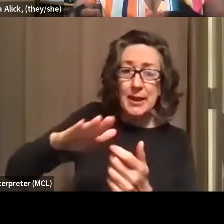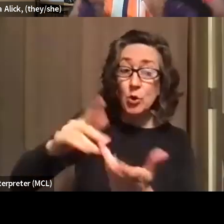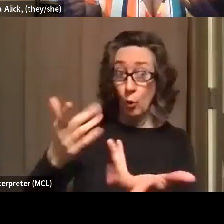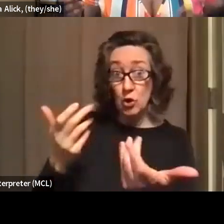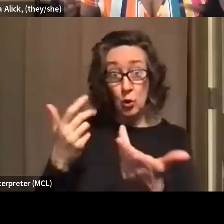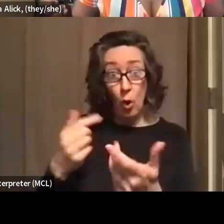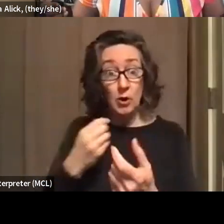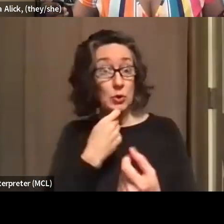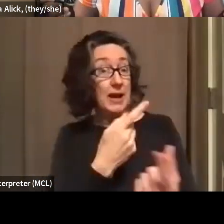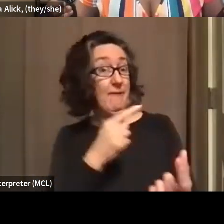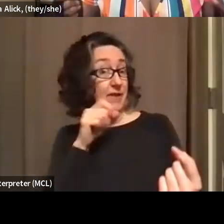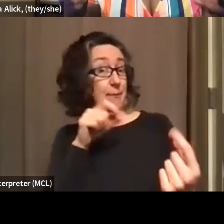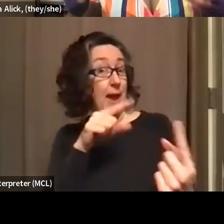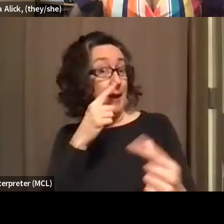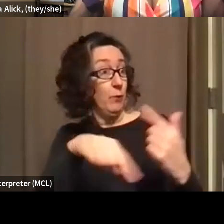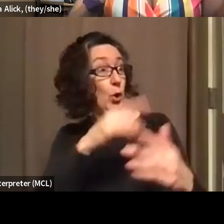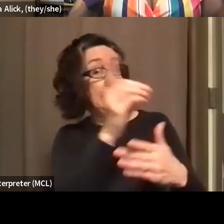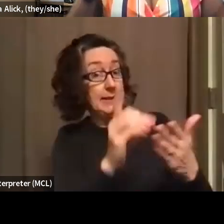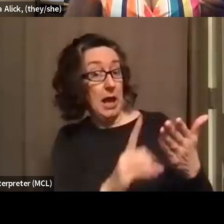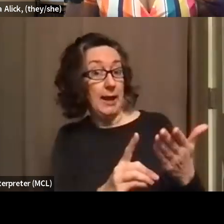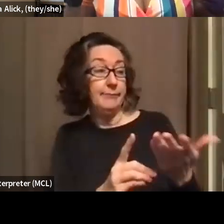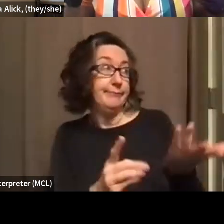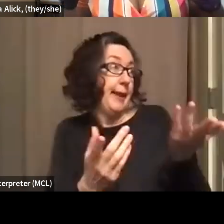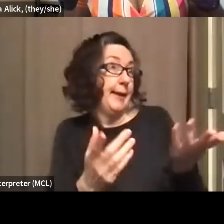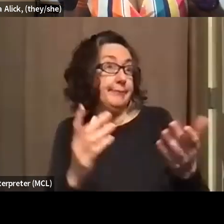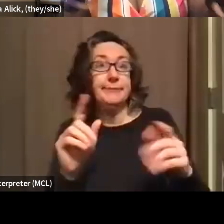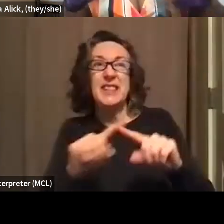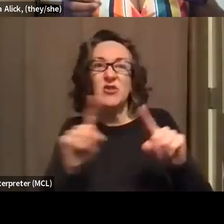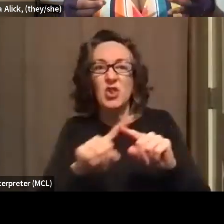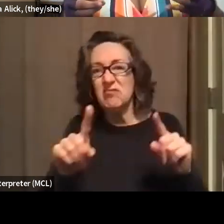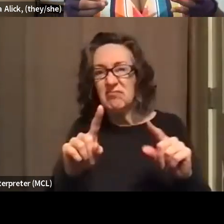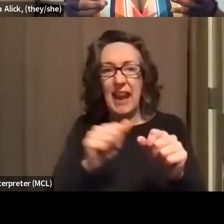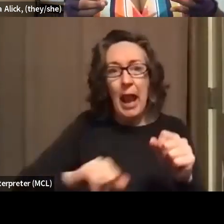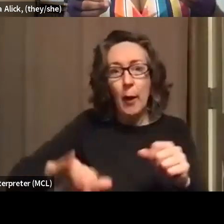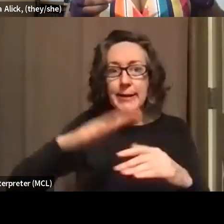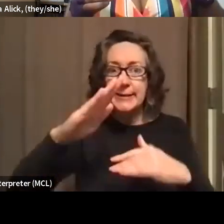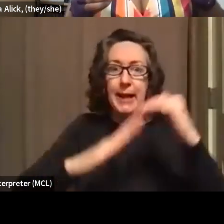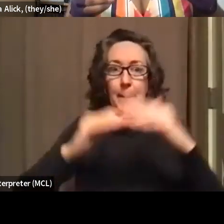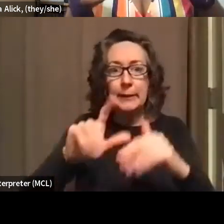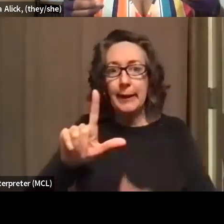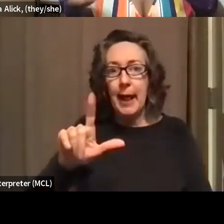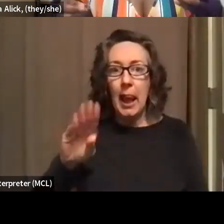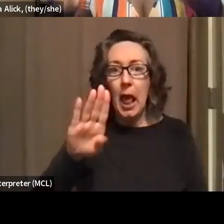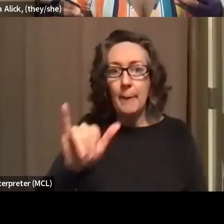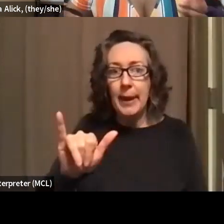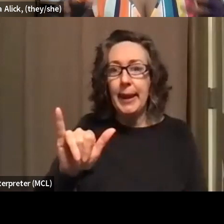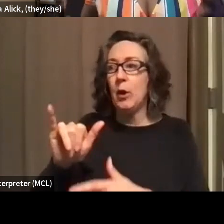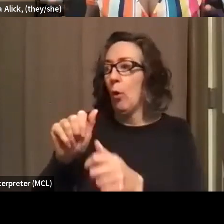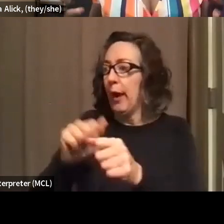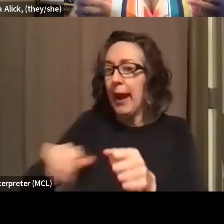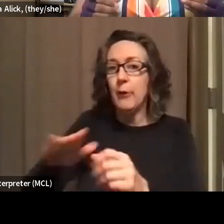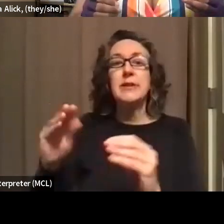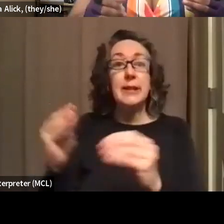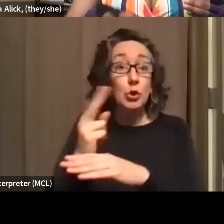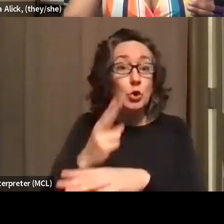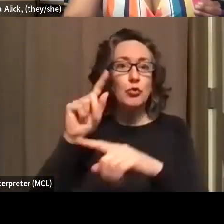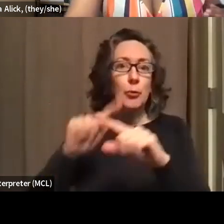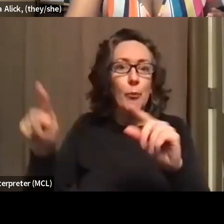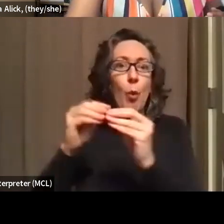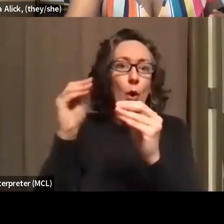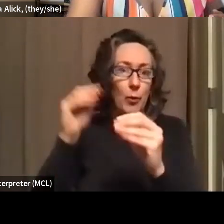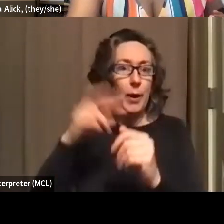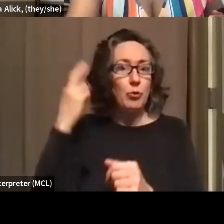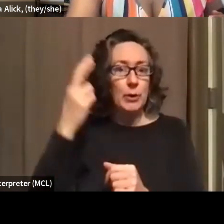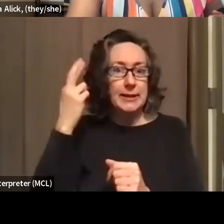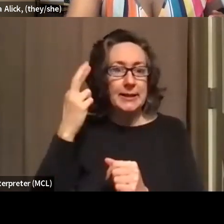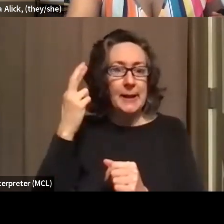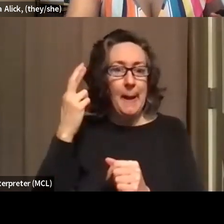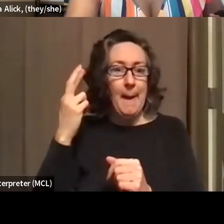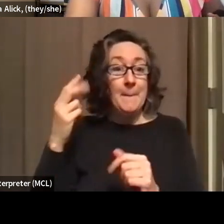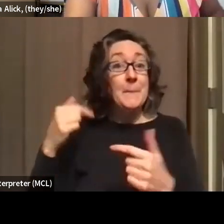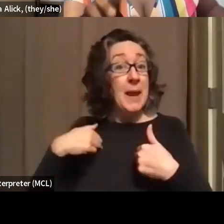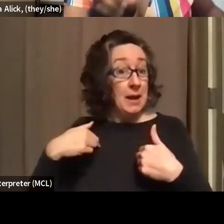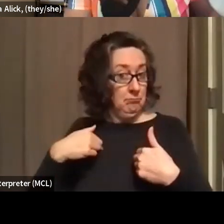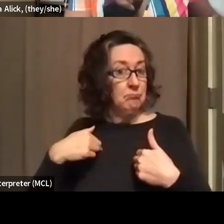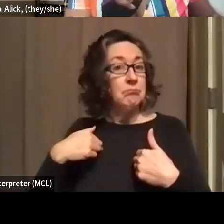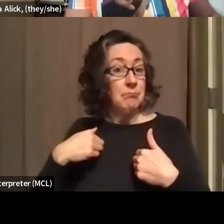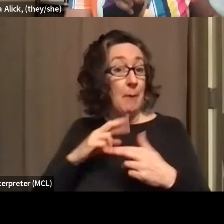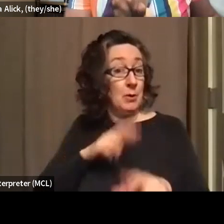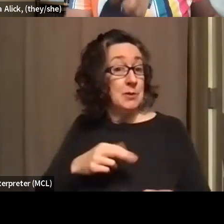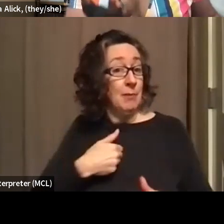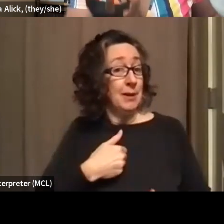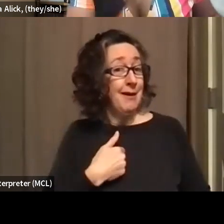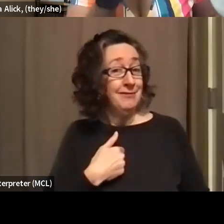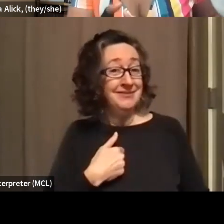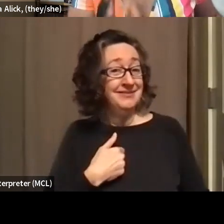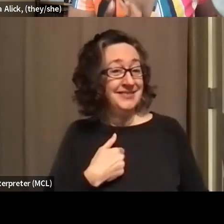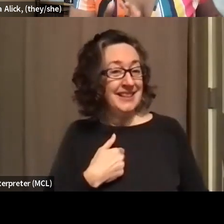I am going to take a moment and respond to this myself because I have a strong opinion